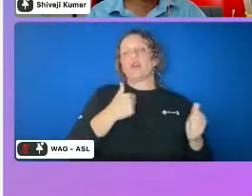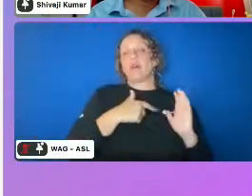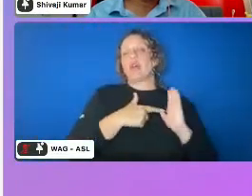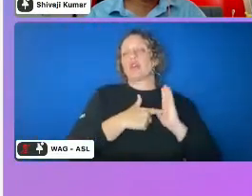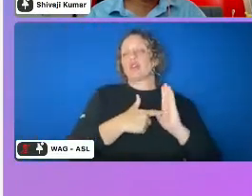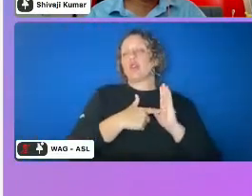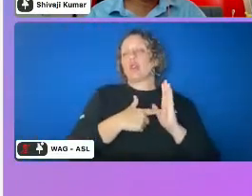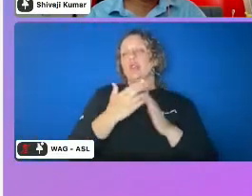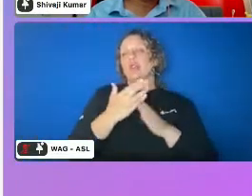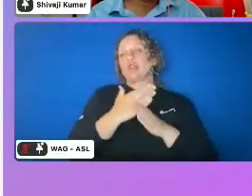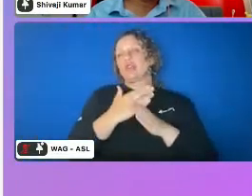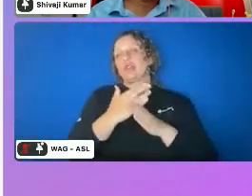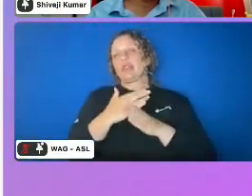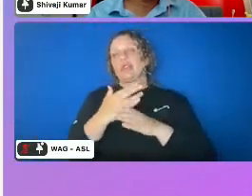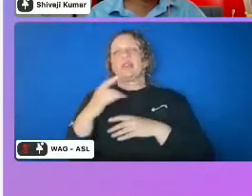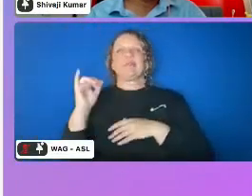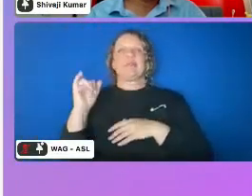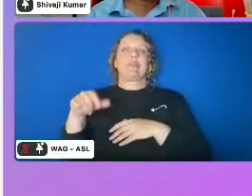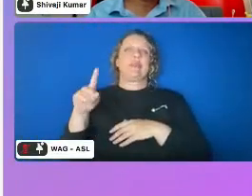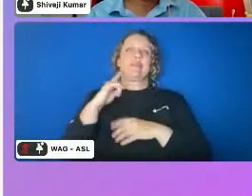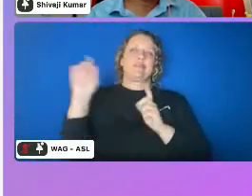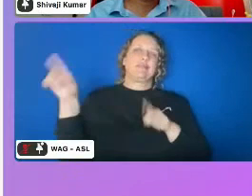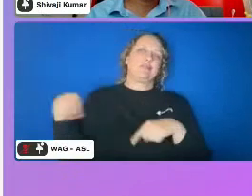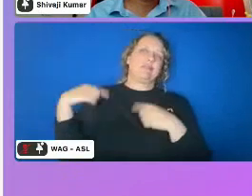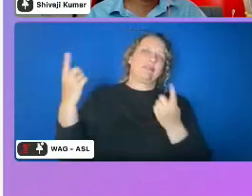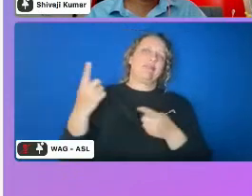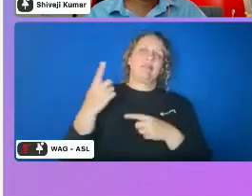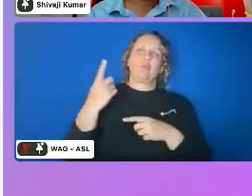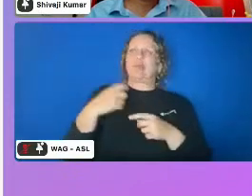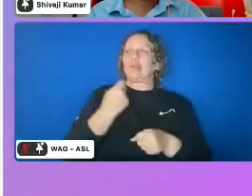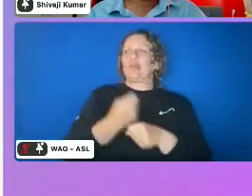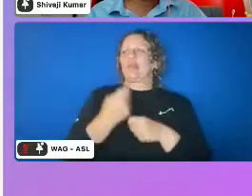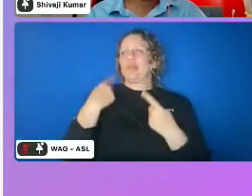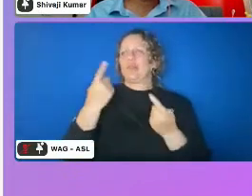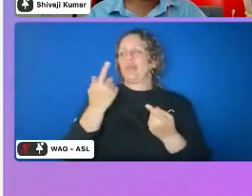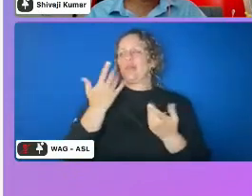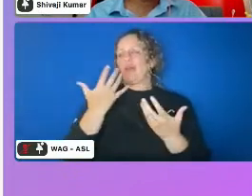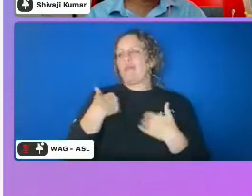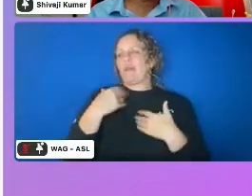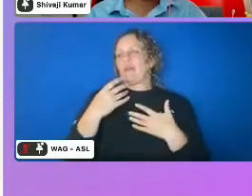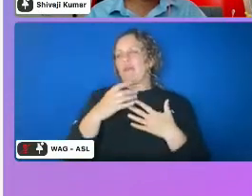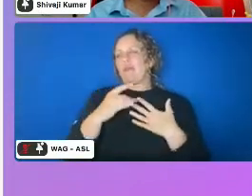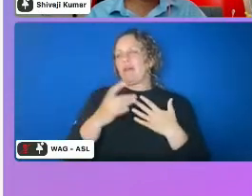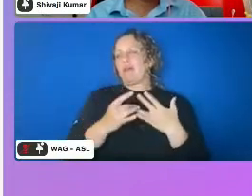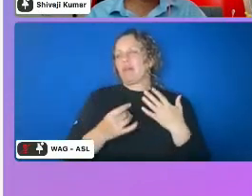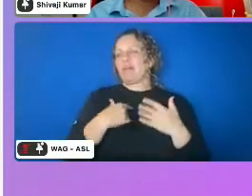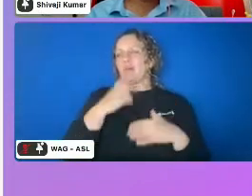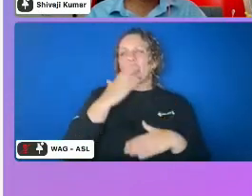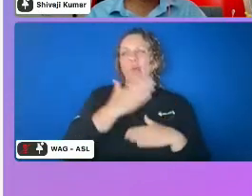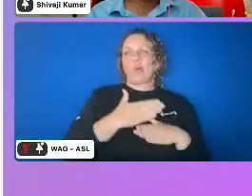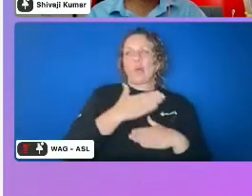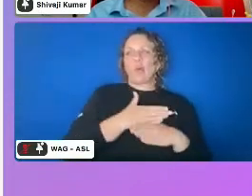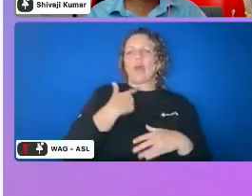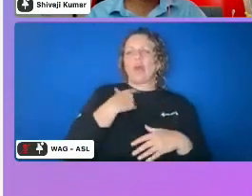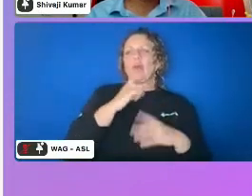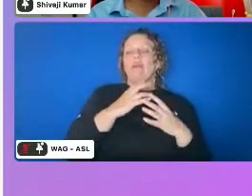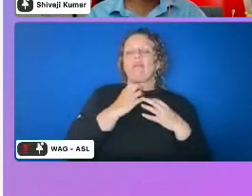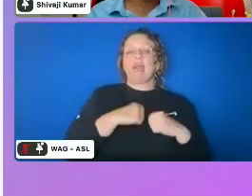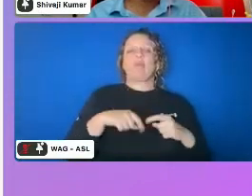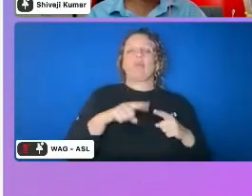that's been around for quite a while, over a year. And it's kind of annoying to have- It's very valuable to a lot of our users,